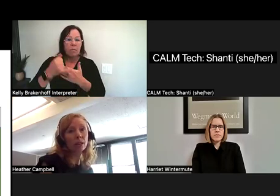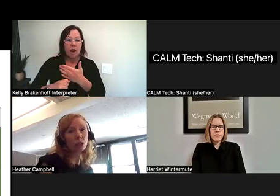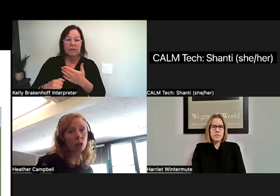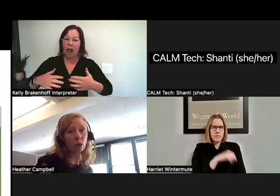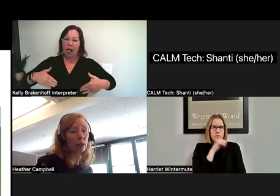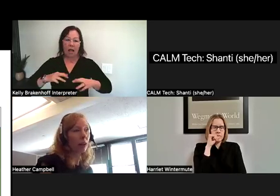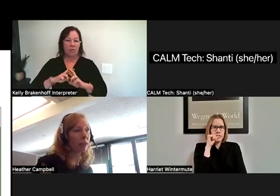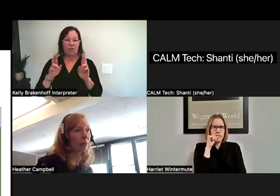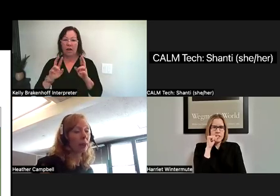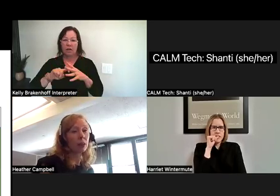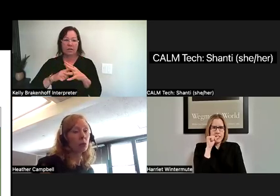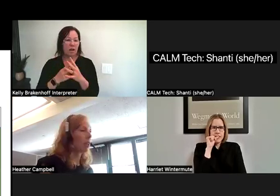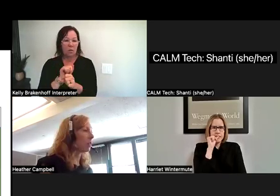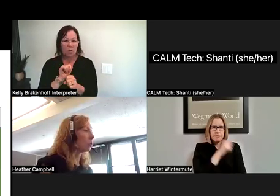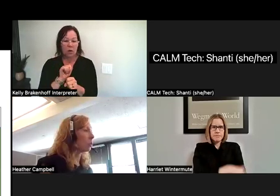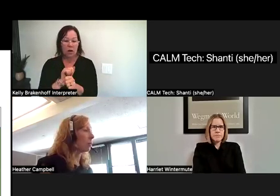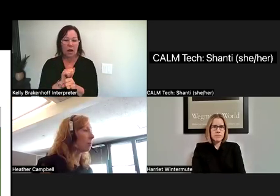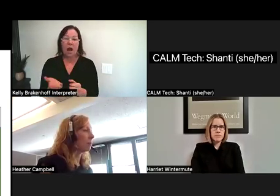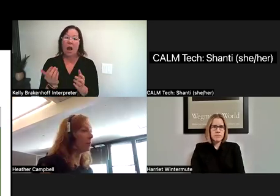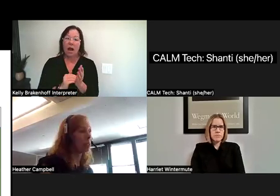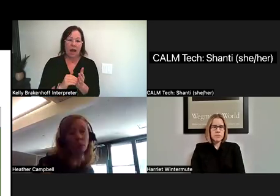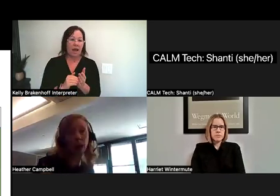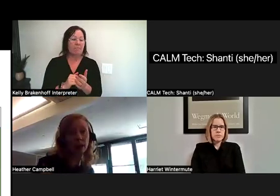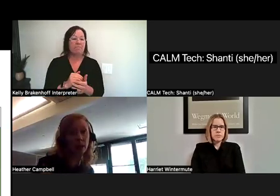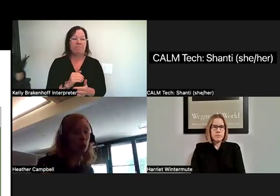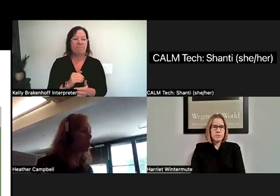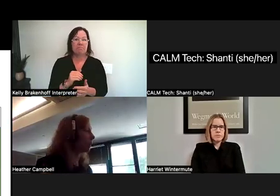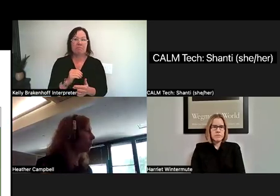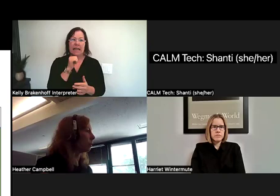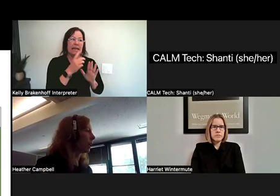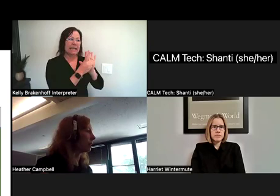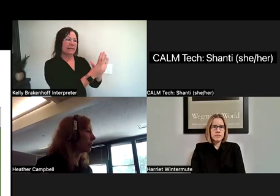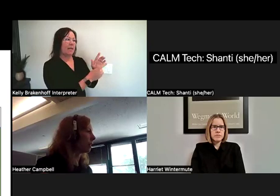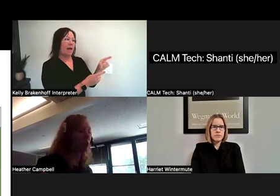to start working on. So again, those doesn't display in the matrix but we had a list of them to